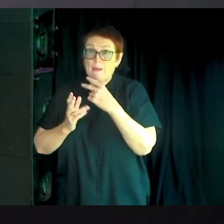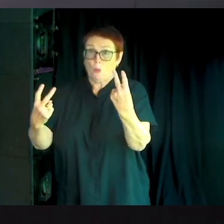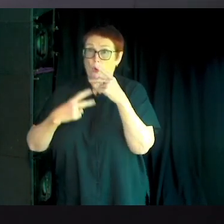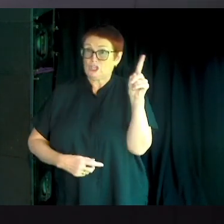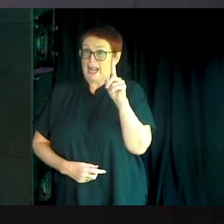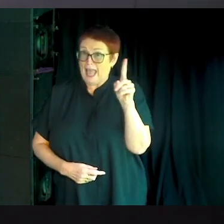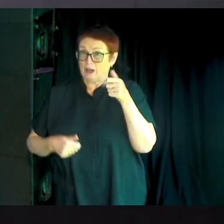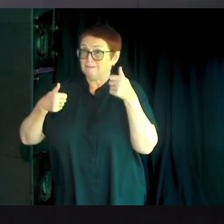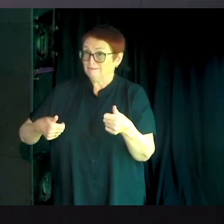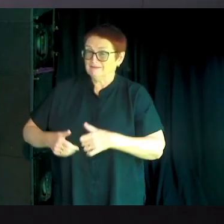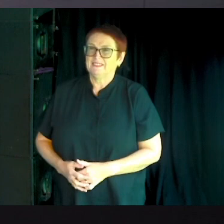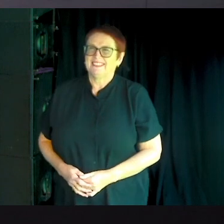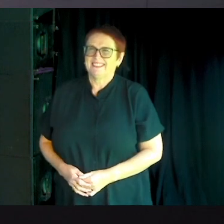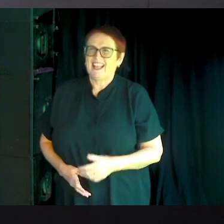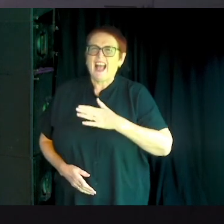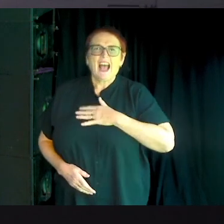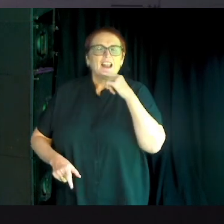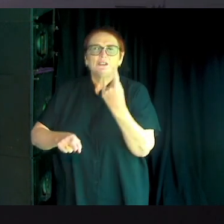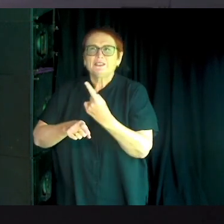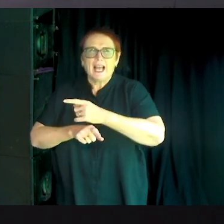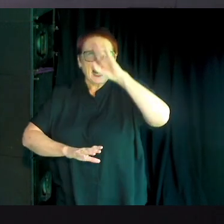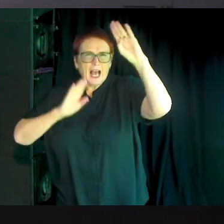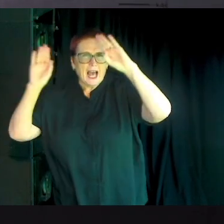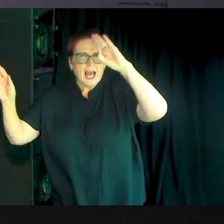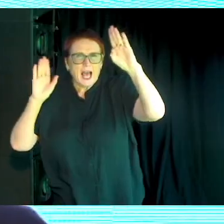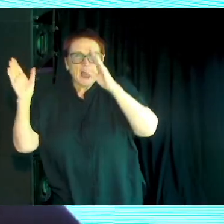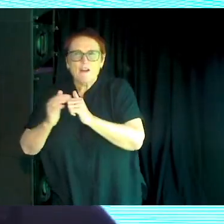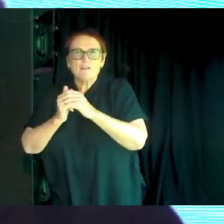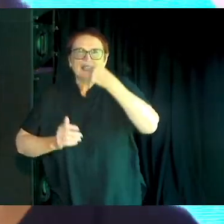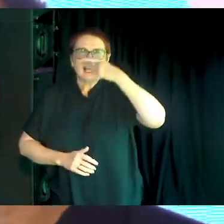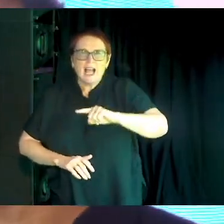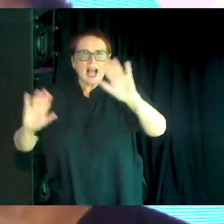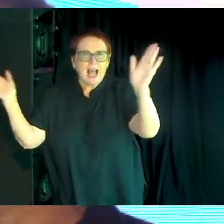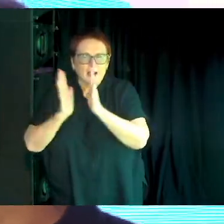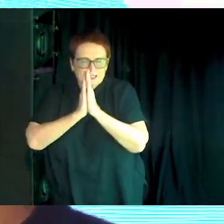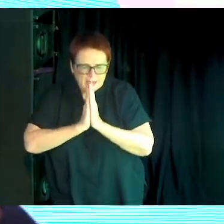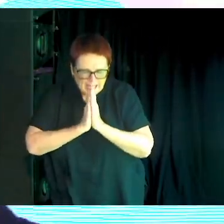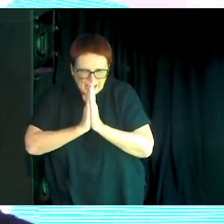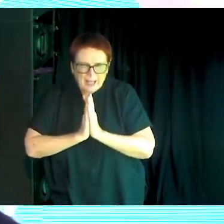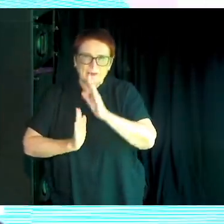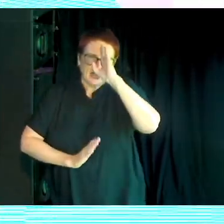so I would take this opportunity to say hello to my friends in Thailand thank you would